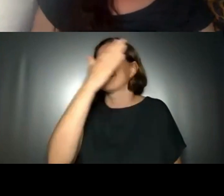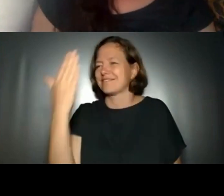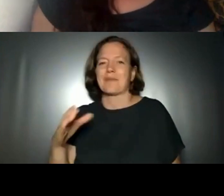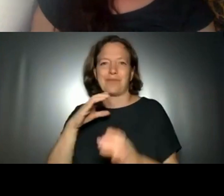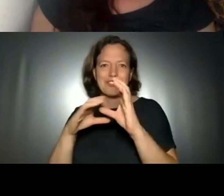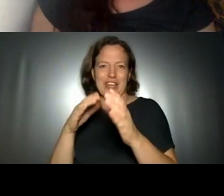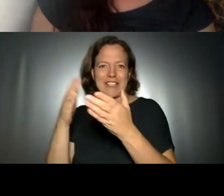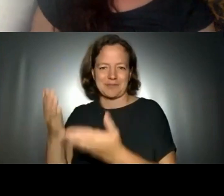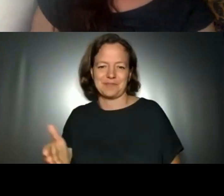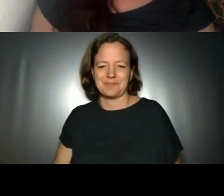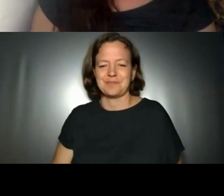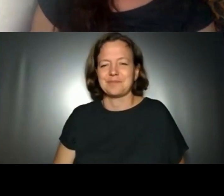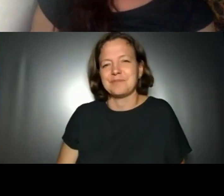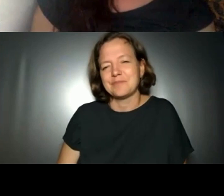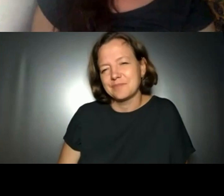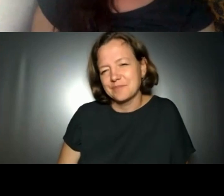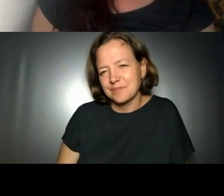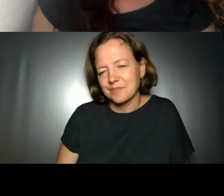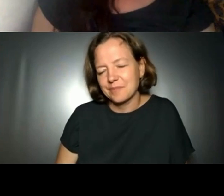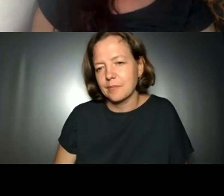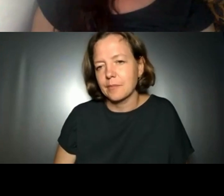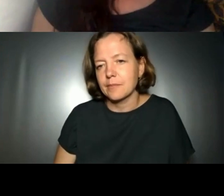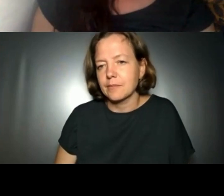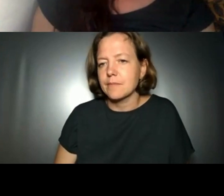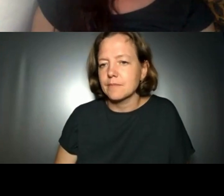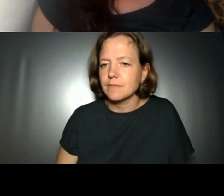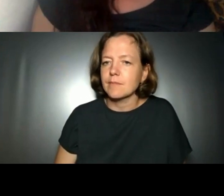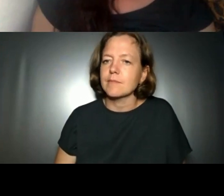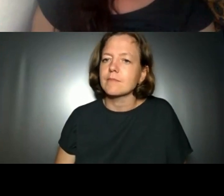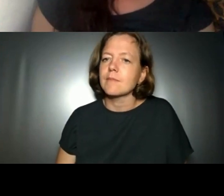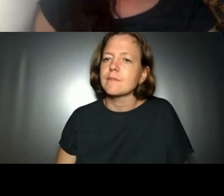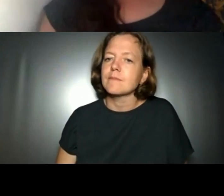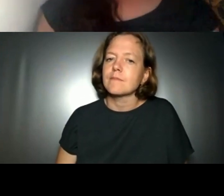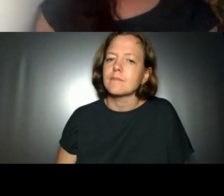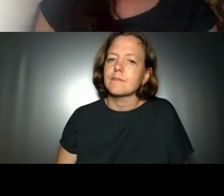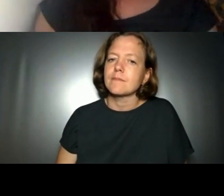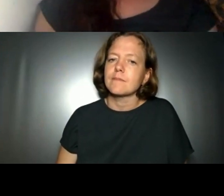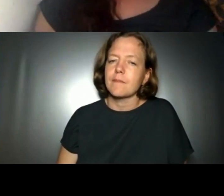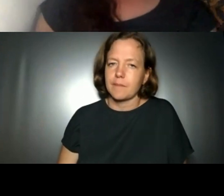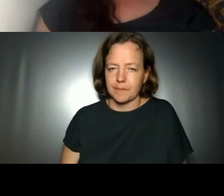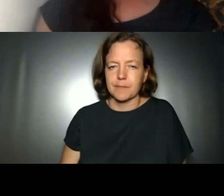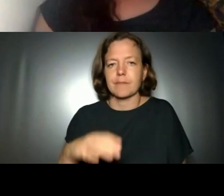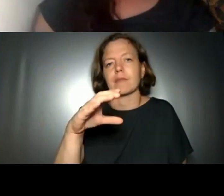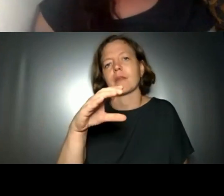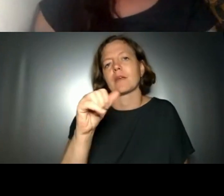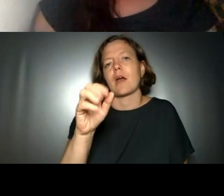Kate Marsh: Noa, thank you, that was good to say. So, we have a message from Carolina Teixeira, who is our